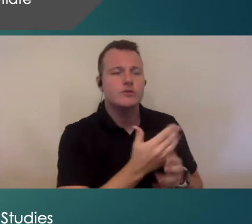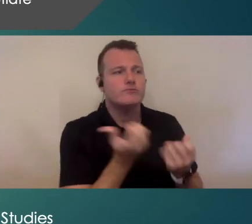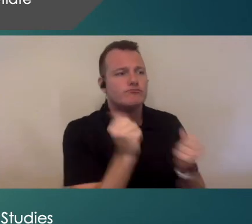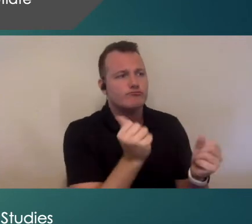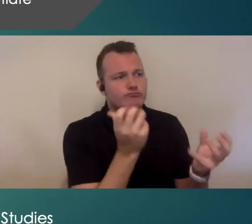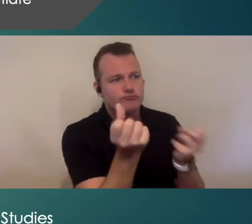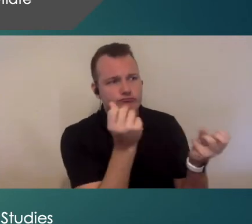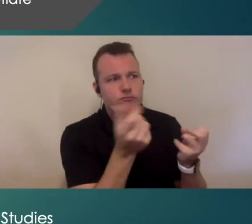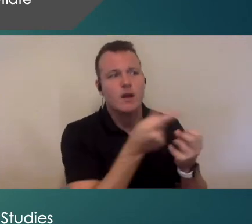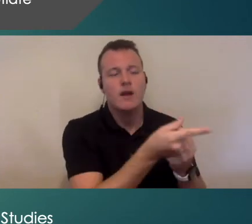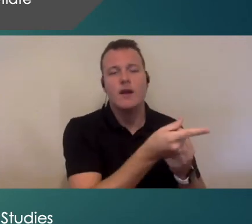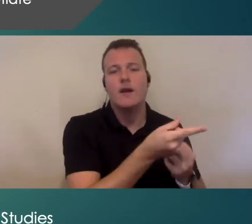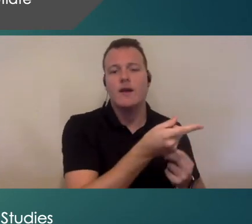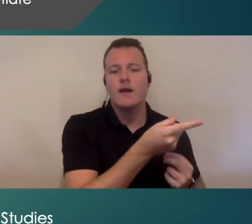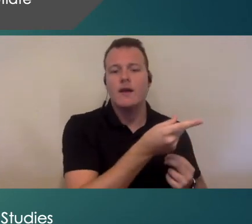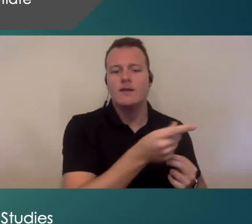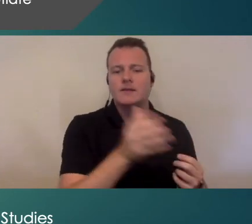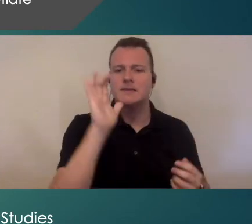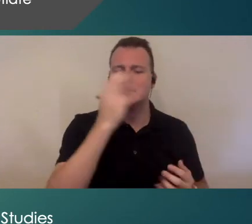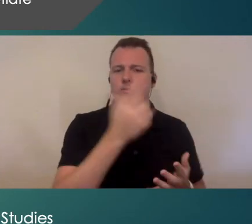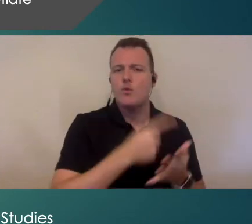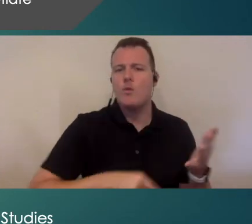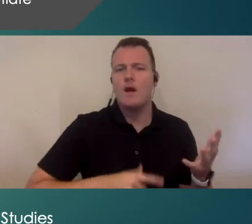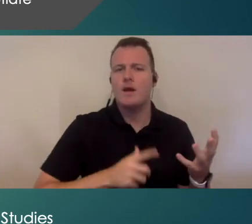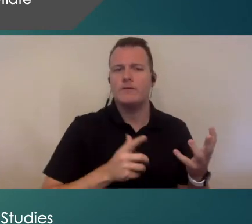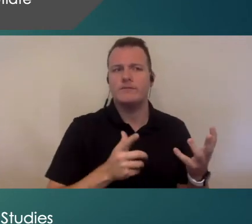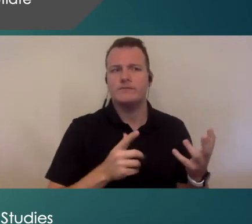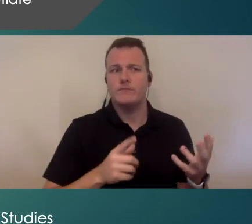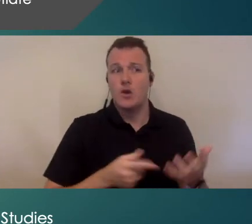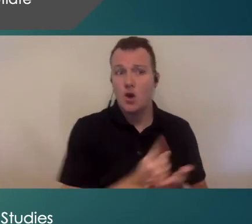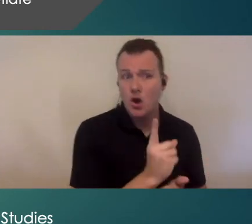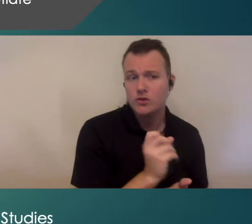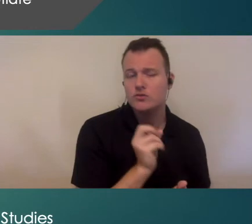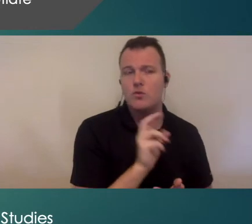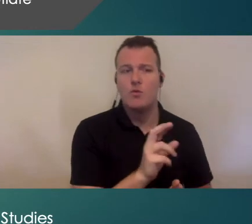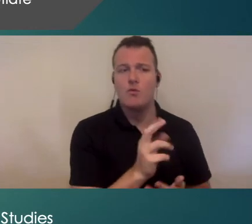and how to tailor your responses to that. And then use any constructive criticism.